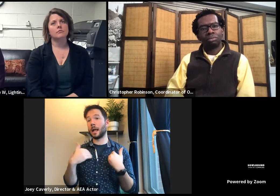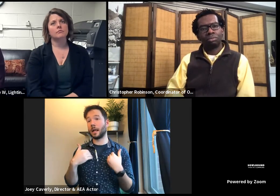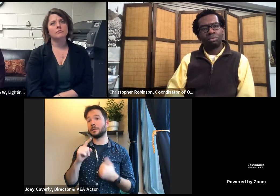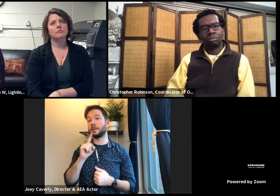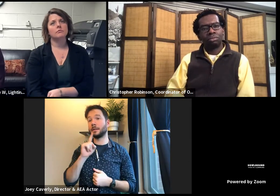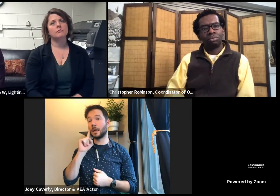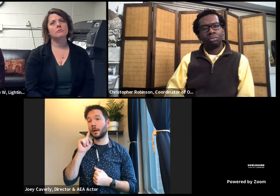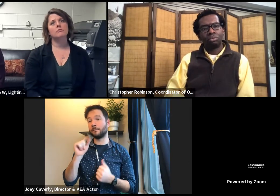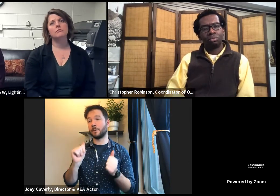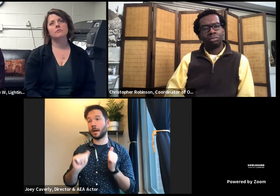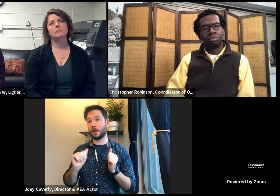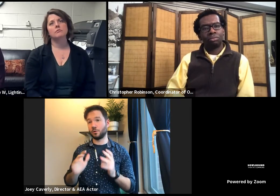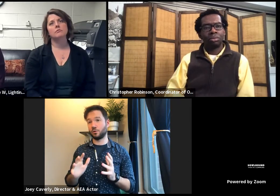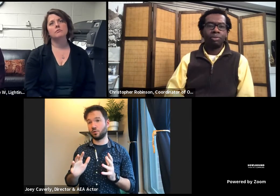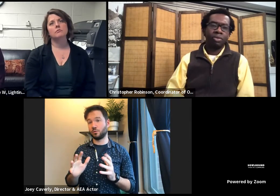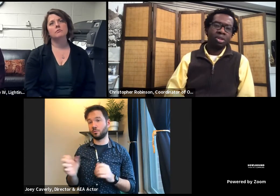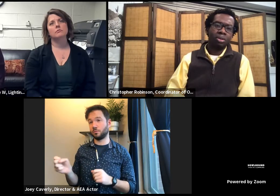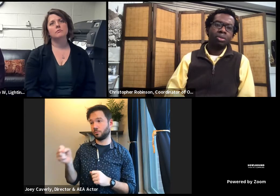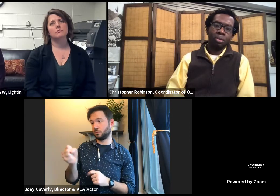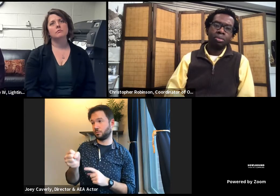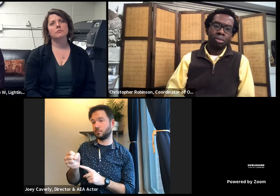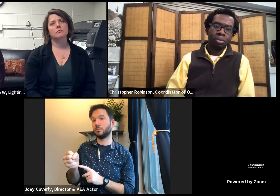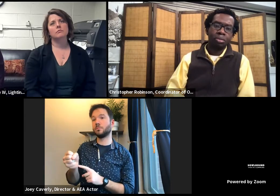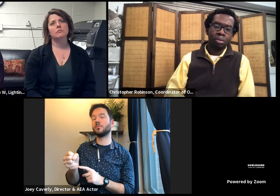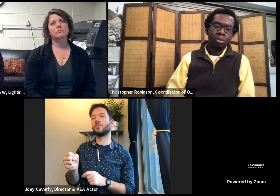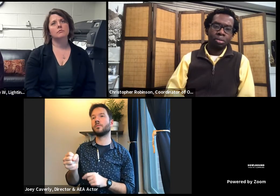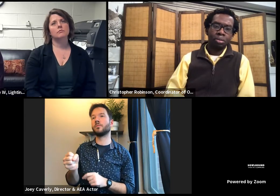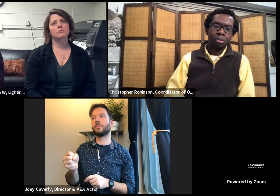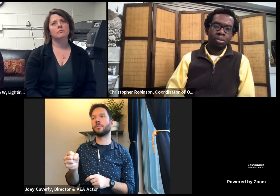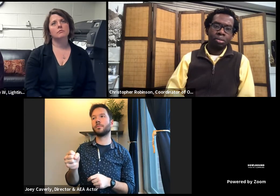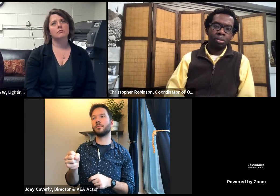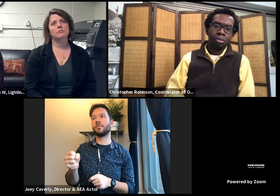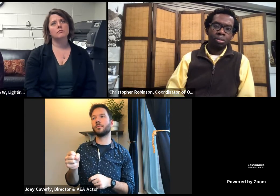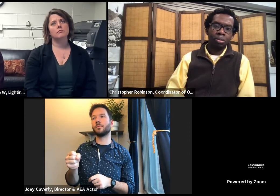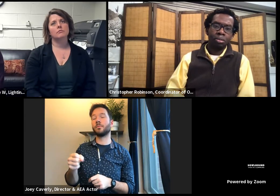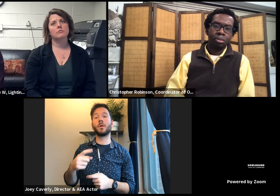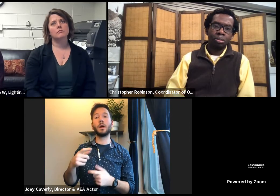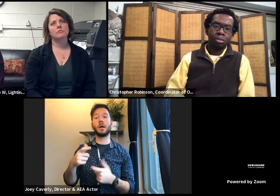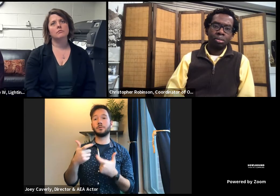This is Joey. In every production that has a deaf actor,